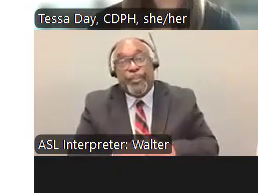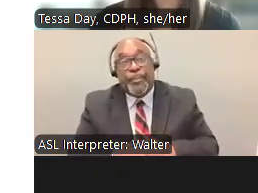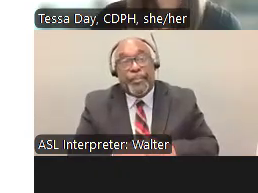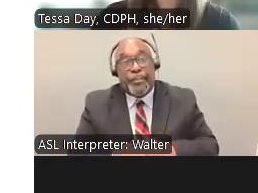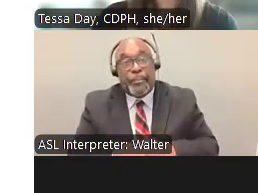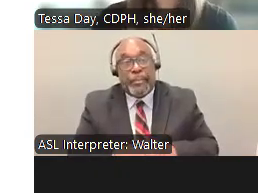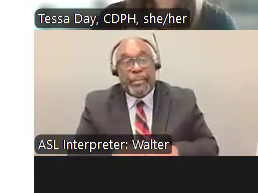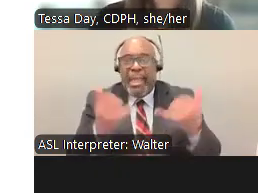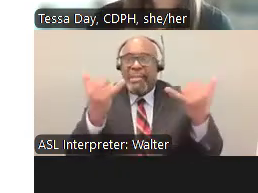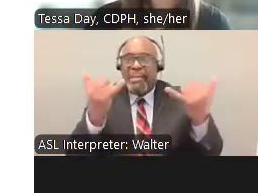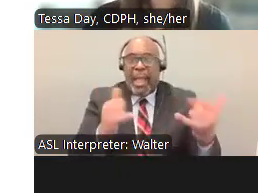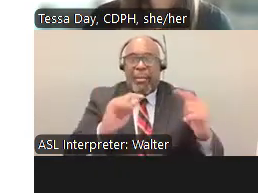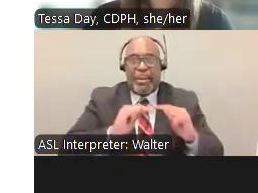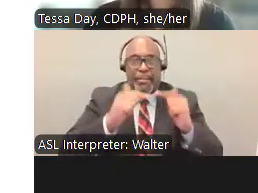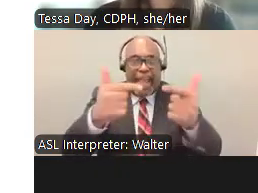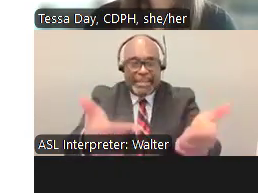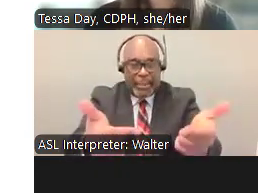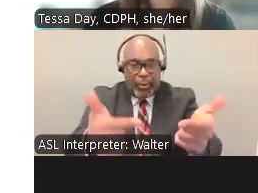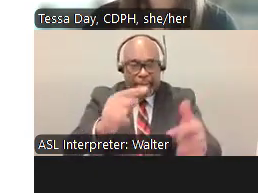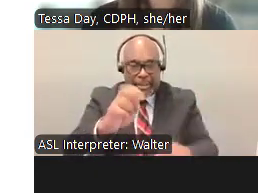13:27:18 now I'm going to pass this over 13:27:20 to Tessa, who's going to discuss